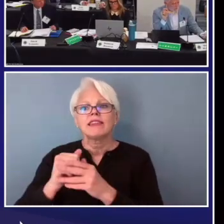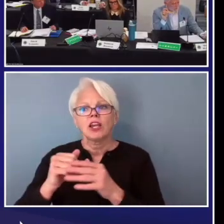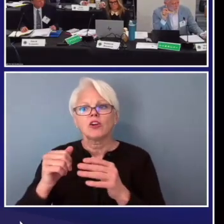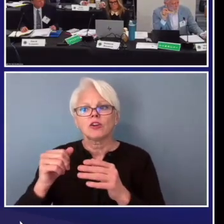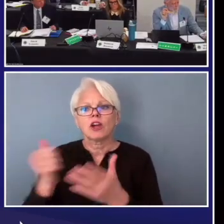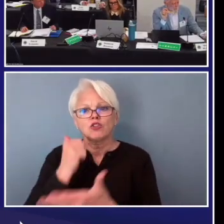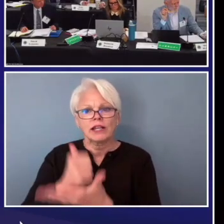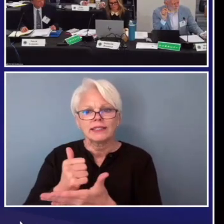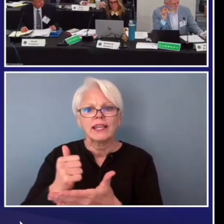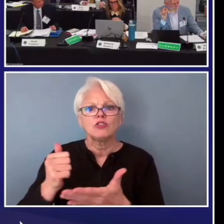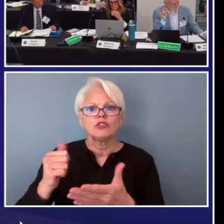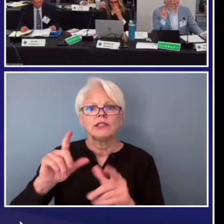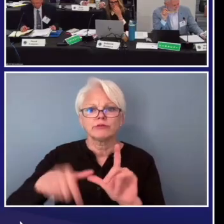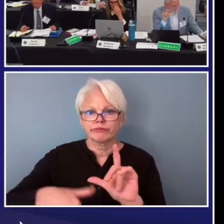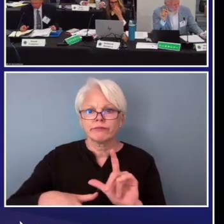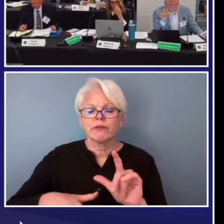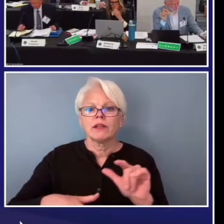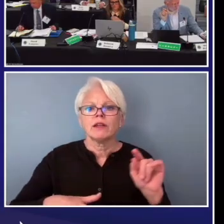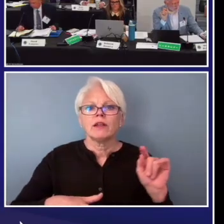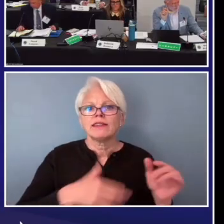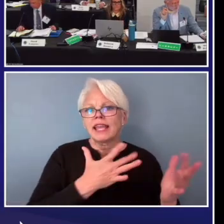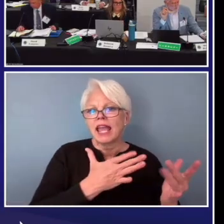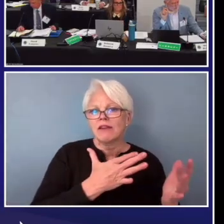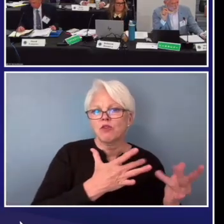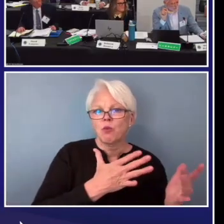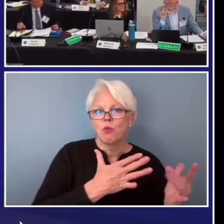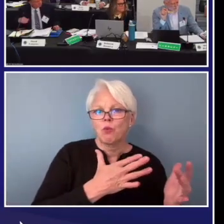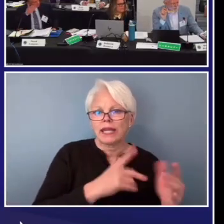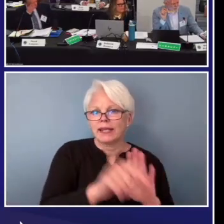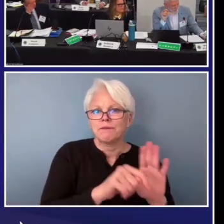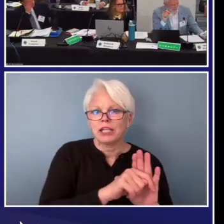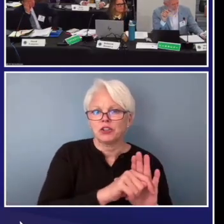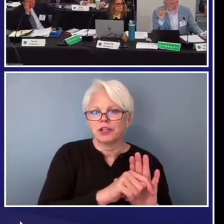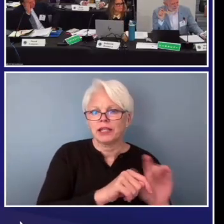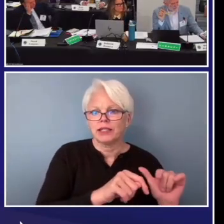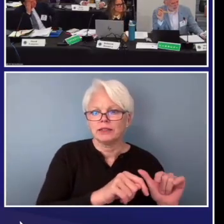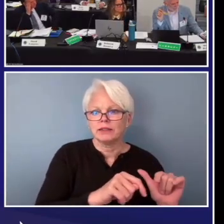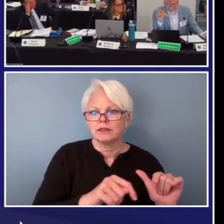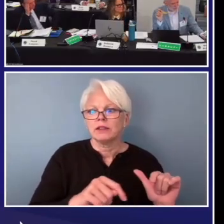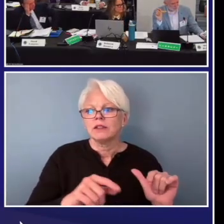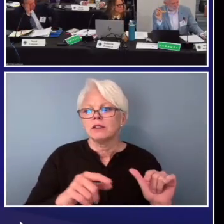uh, as an adverse action, uh, to regain its eligibility for a